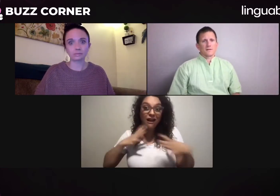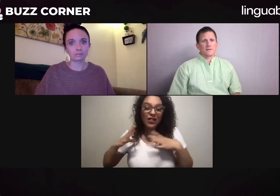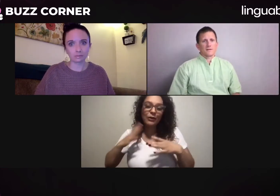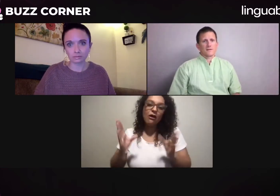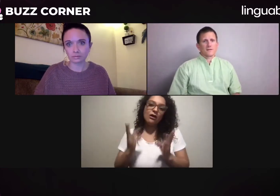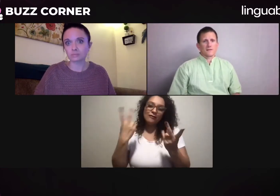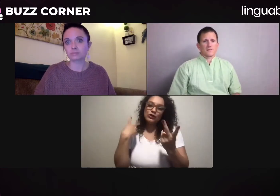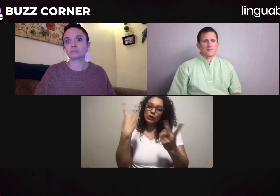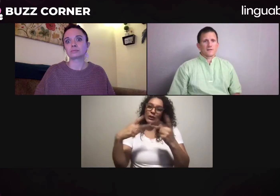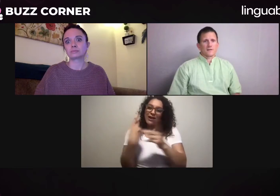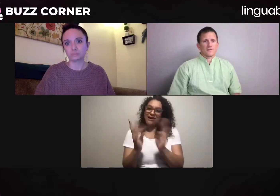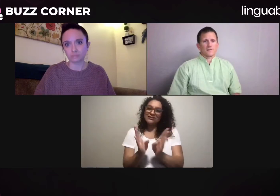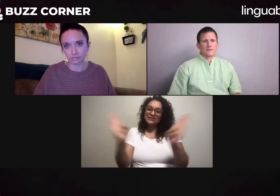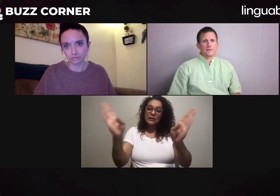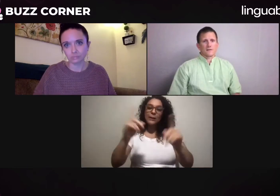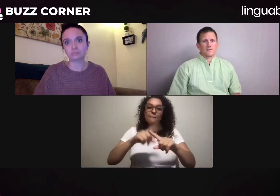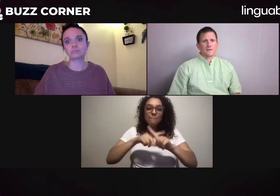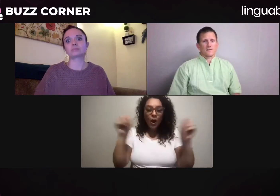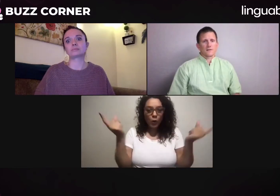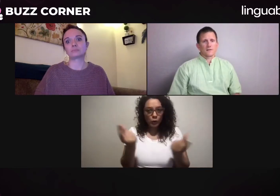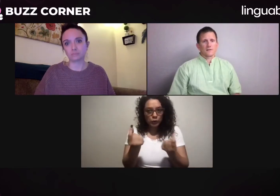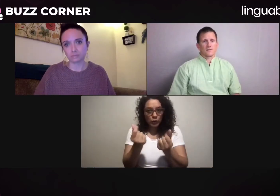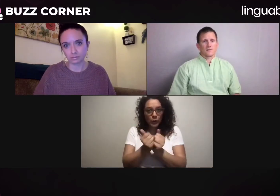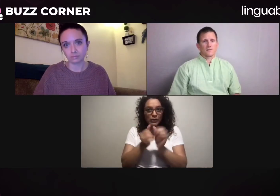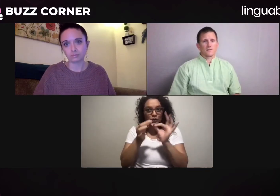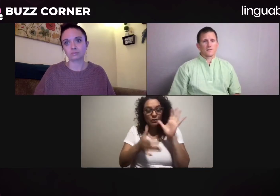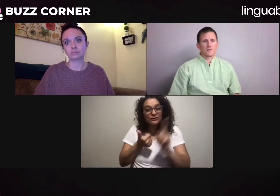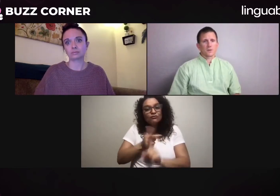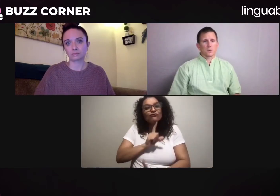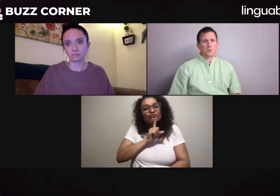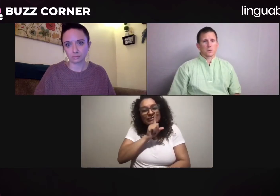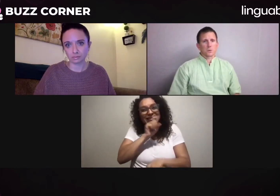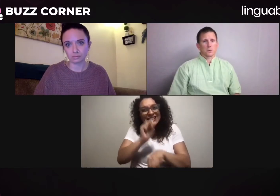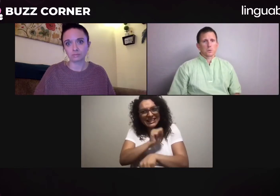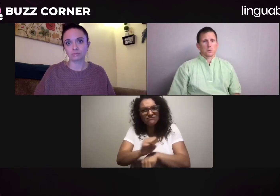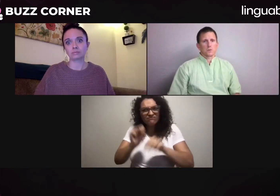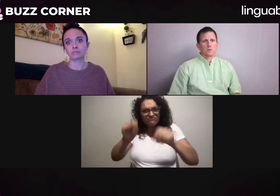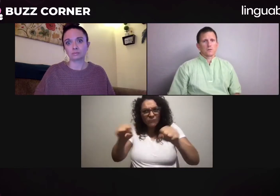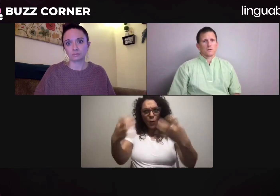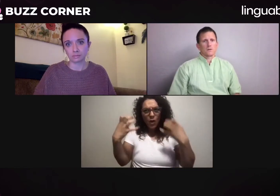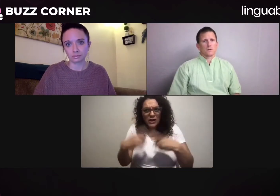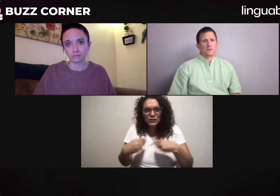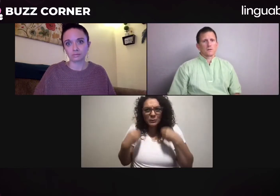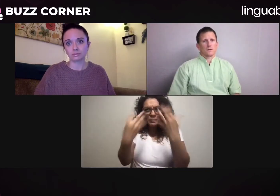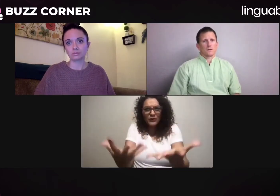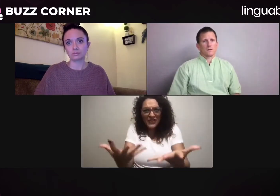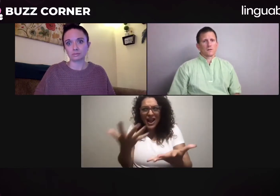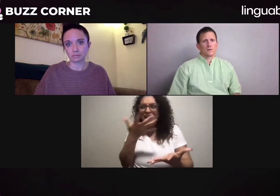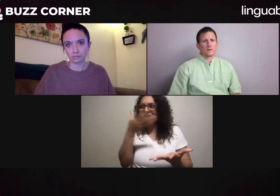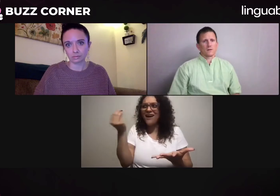by working with children. And then you've got another set of interpreters who appreciate sort of like the workflow